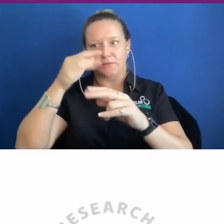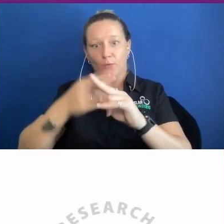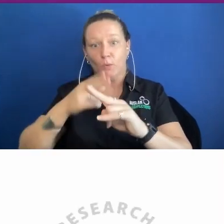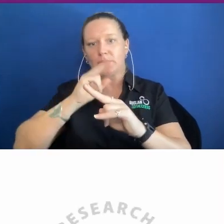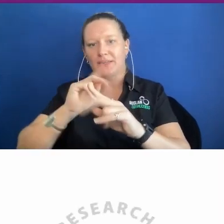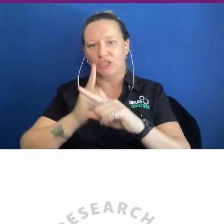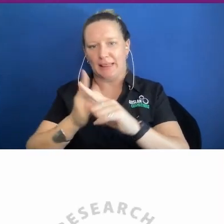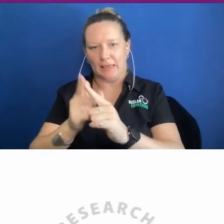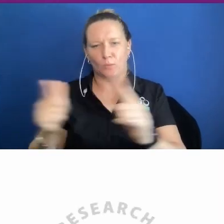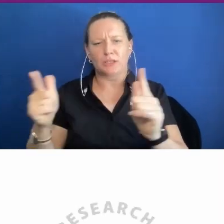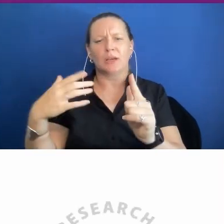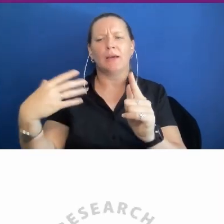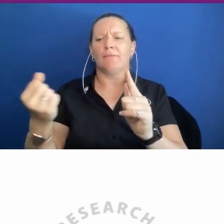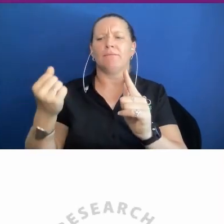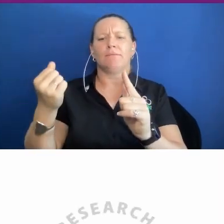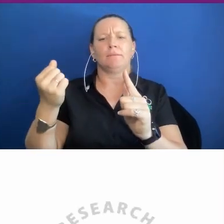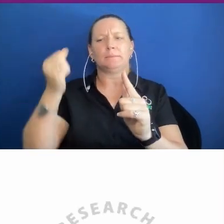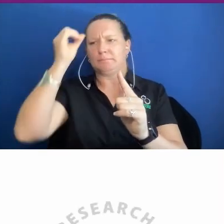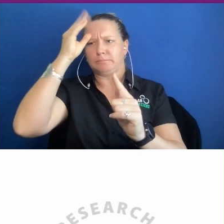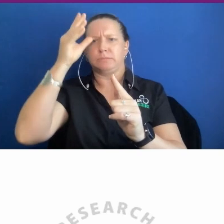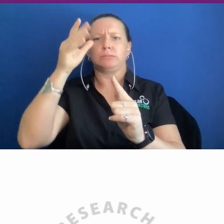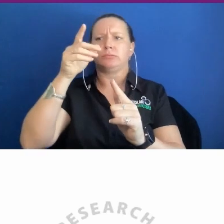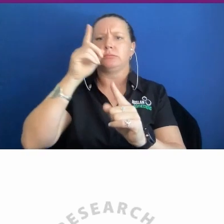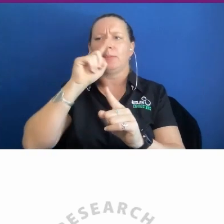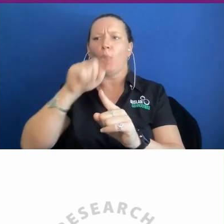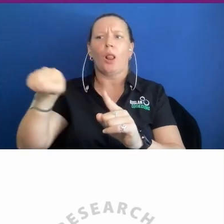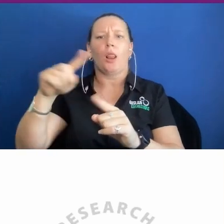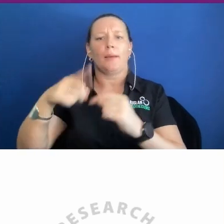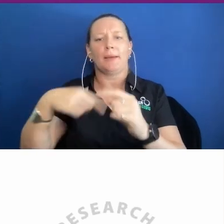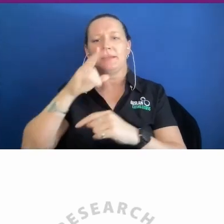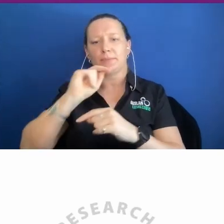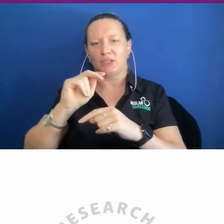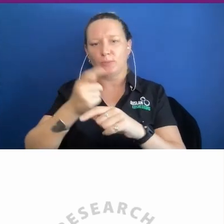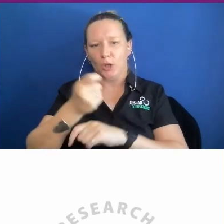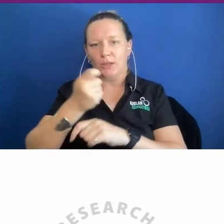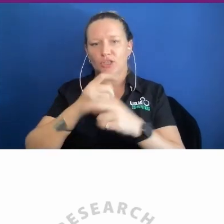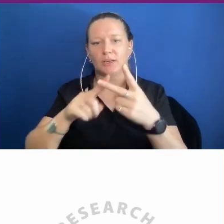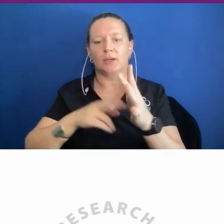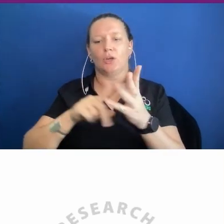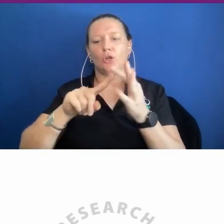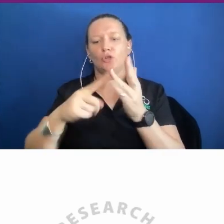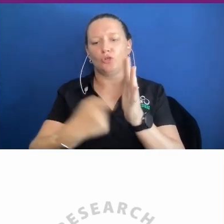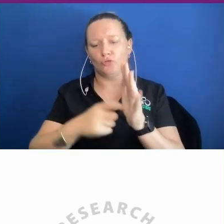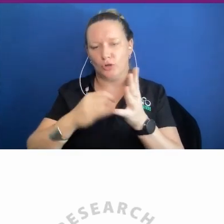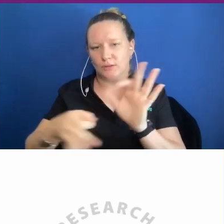fields of speech pathology, paediatric neurology, neuroscience, genetics and bioinformatics and the